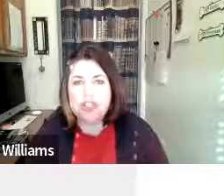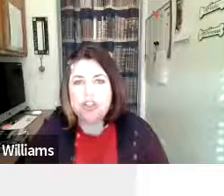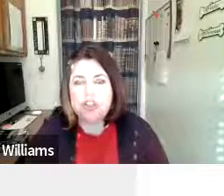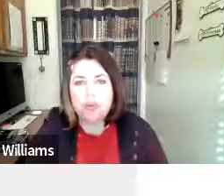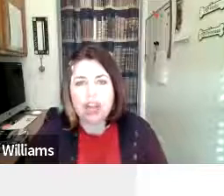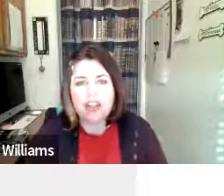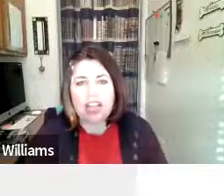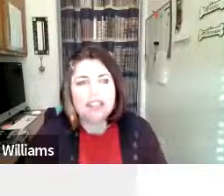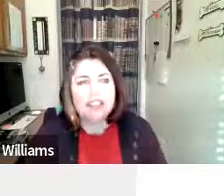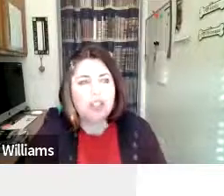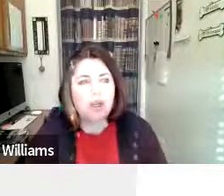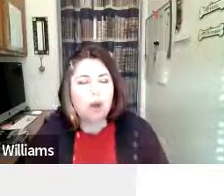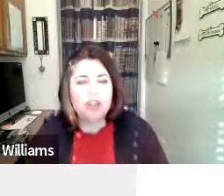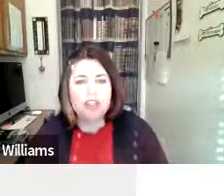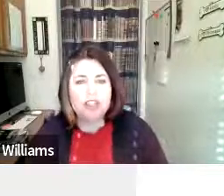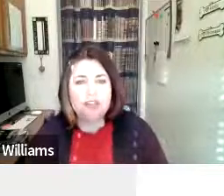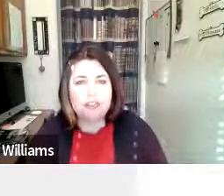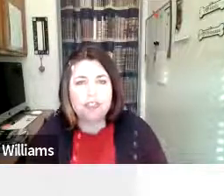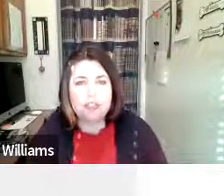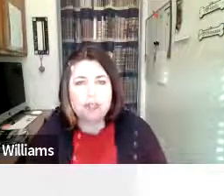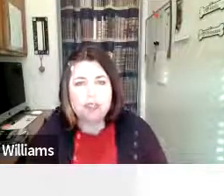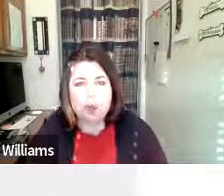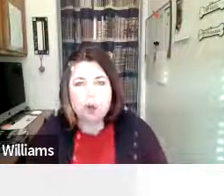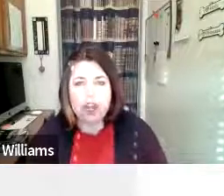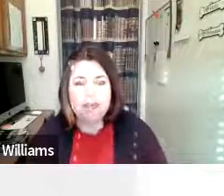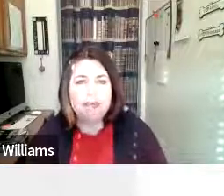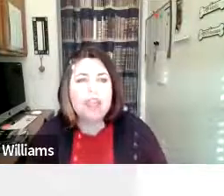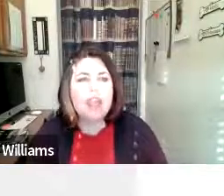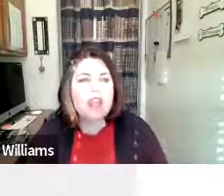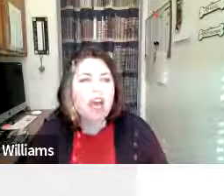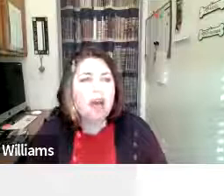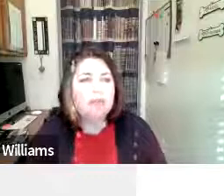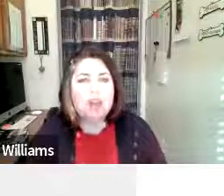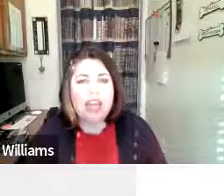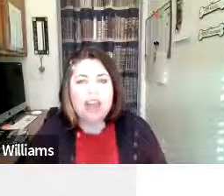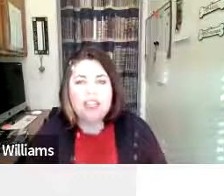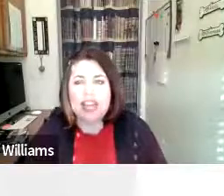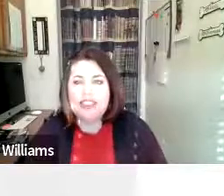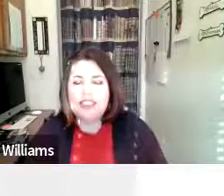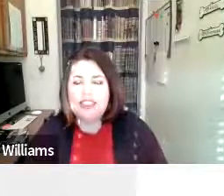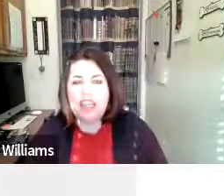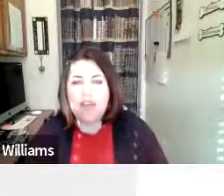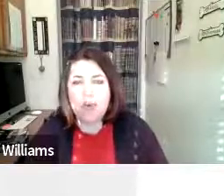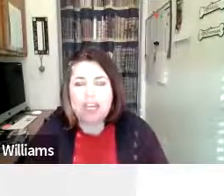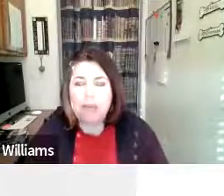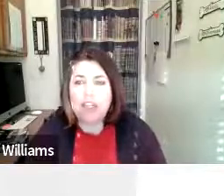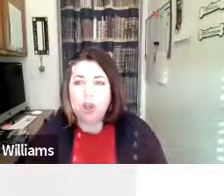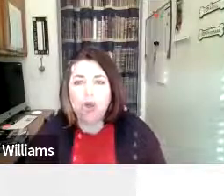registered for the right classes that are part of the First Year Experience Program. Trying to have the classes tied to FYI be no